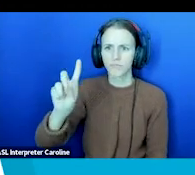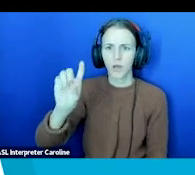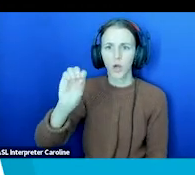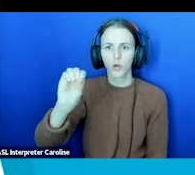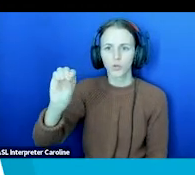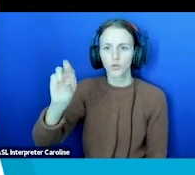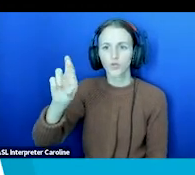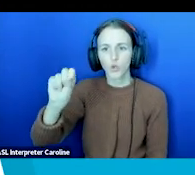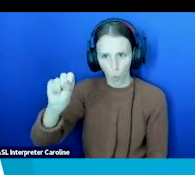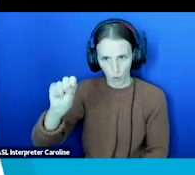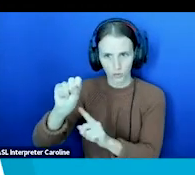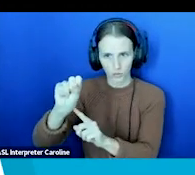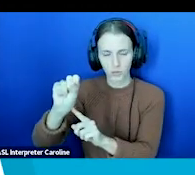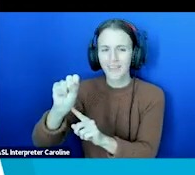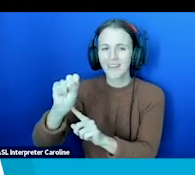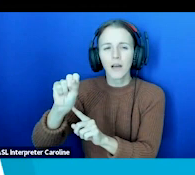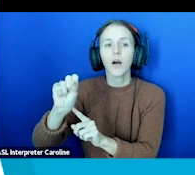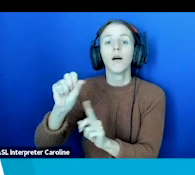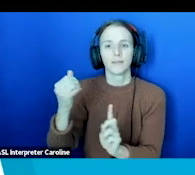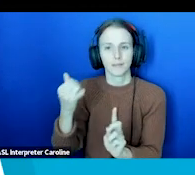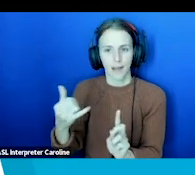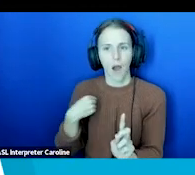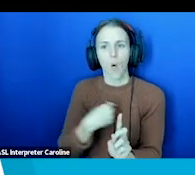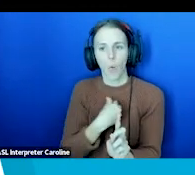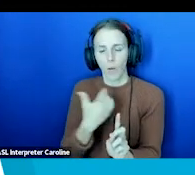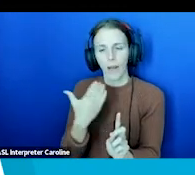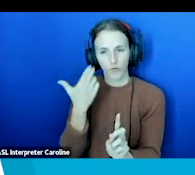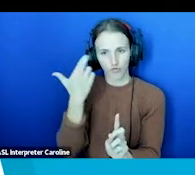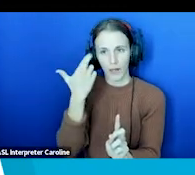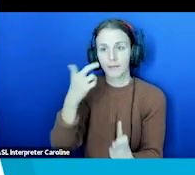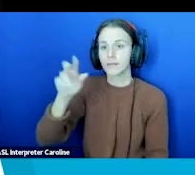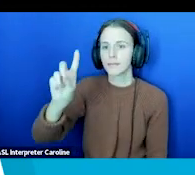FOLKS ON A CALL MAY HAVE